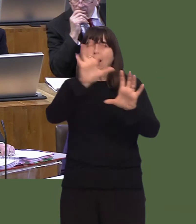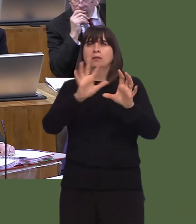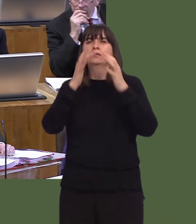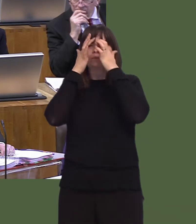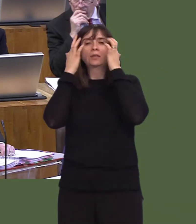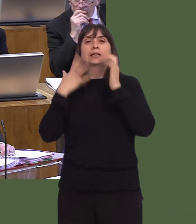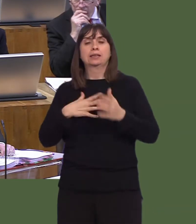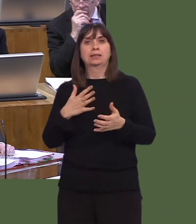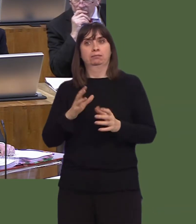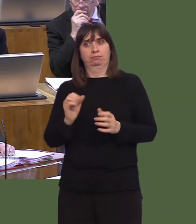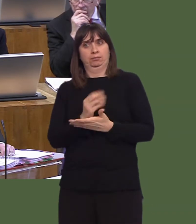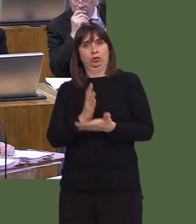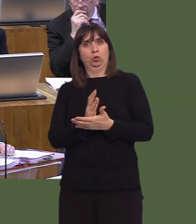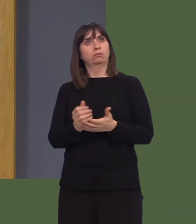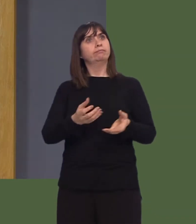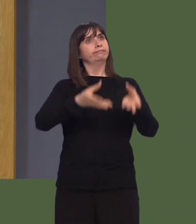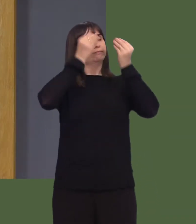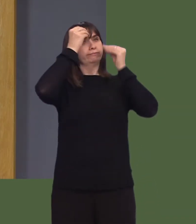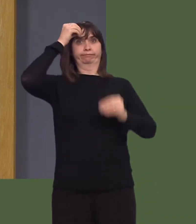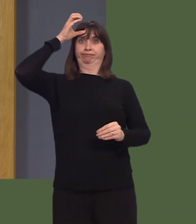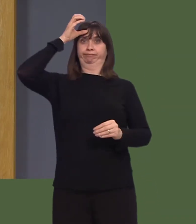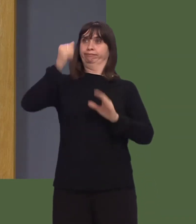sure that not only do people have the skills, of course, to access the workplace, but they